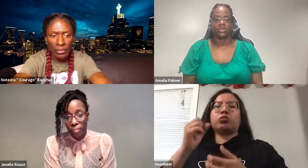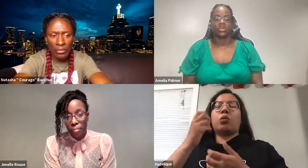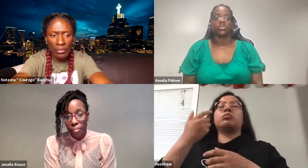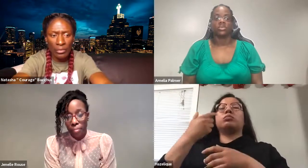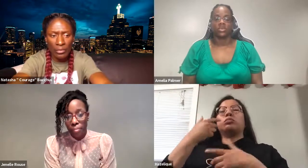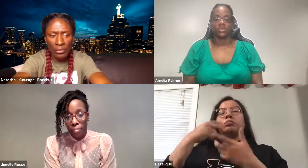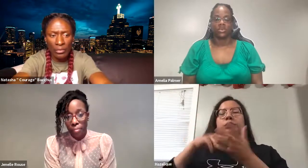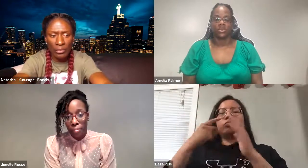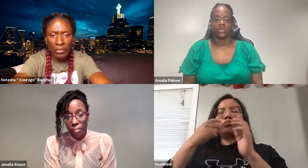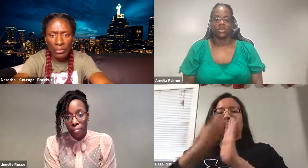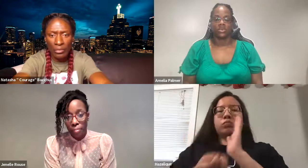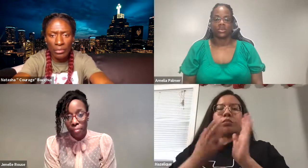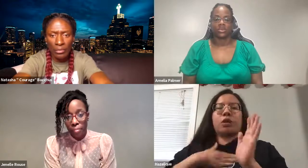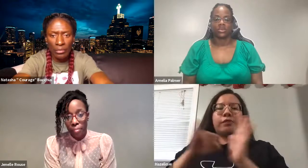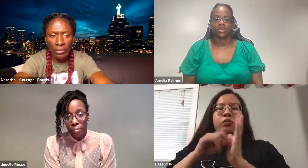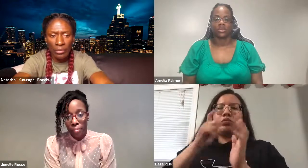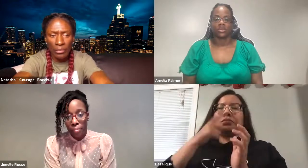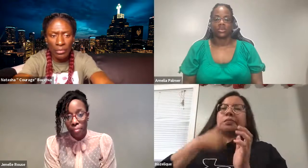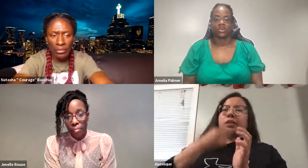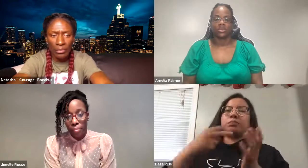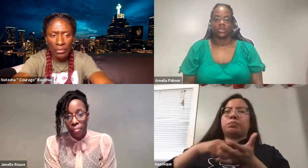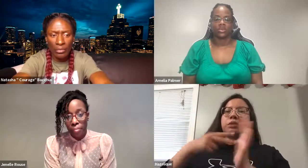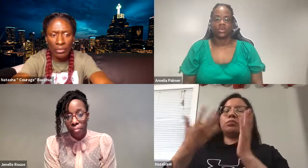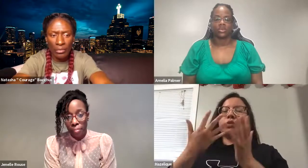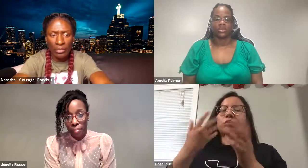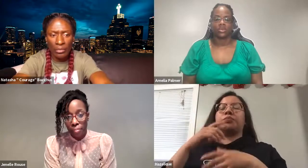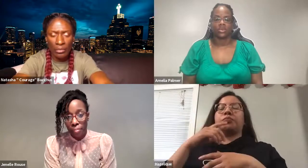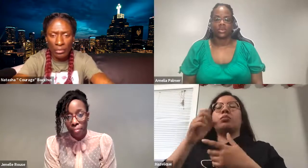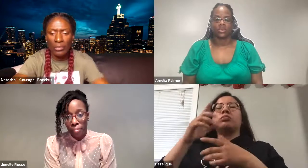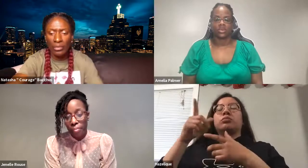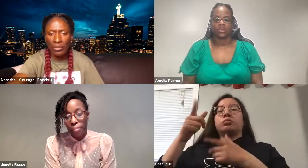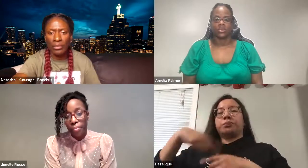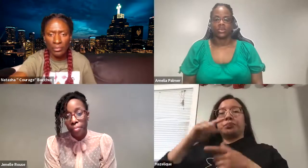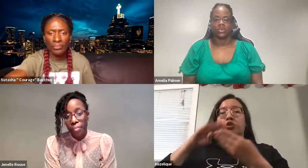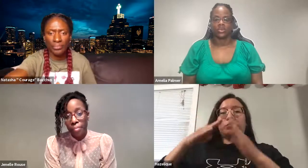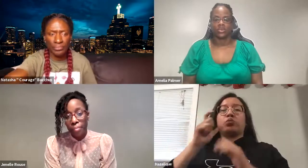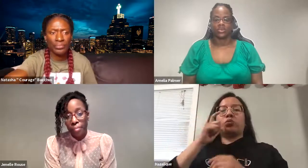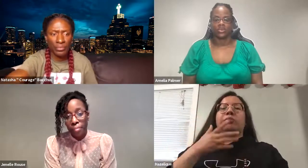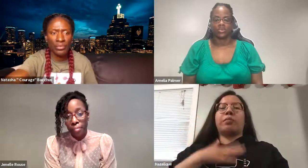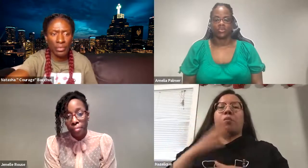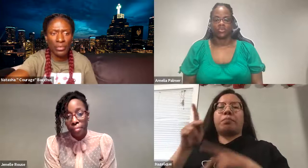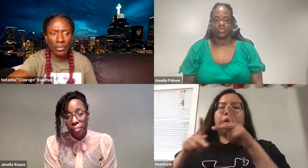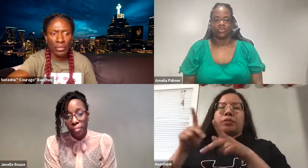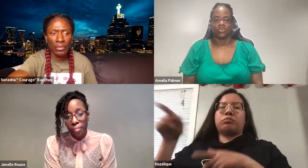to part of our language as well. It relates to my identity deeply in the native community